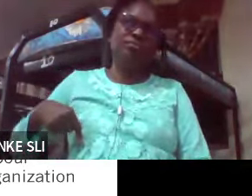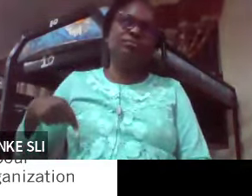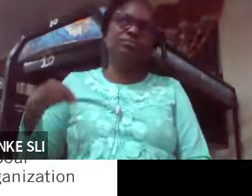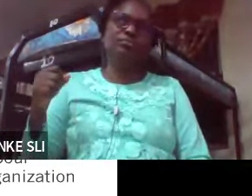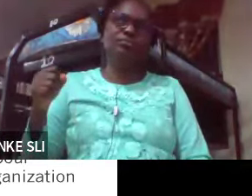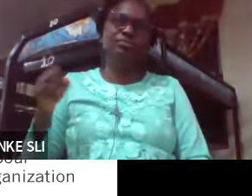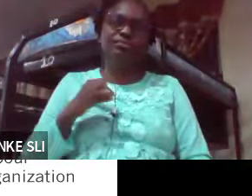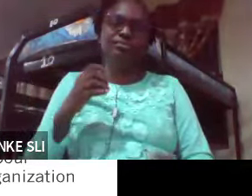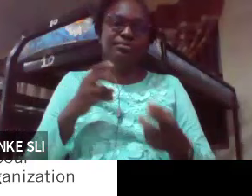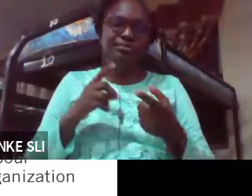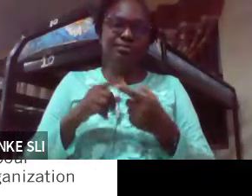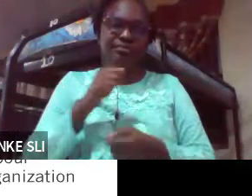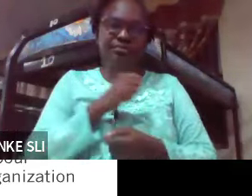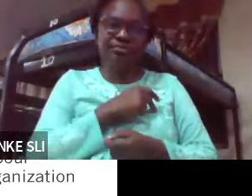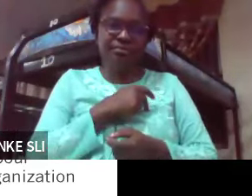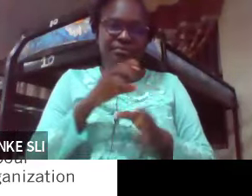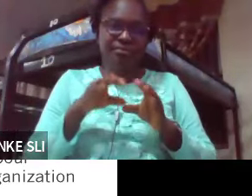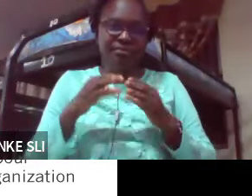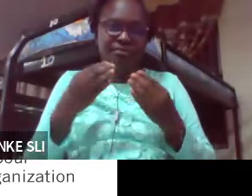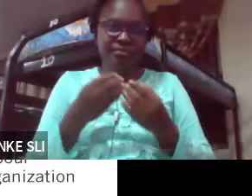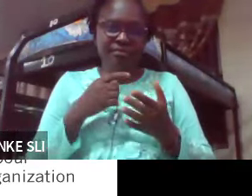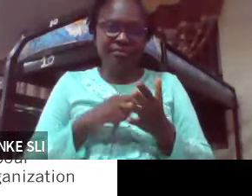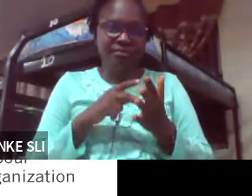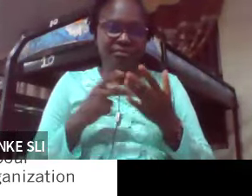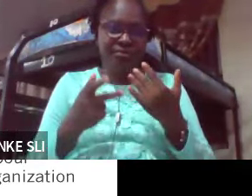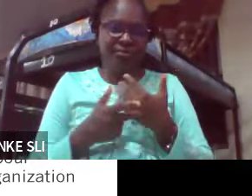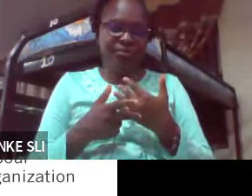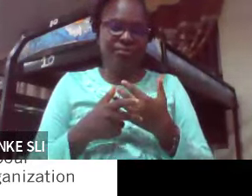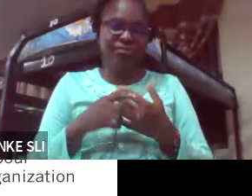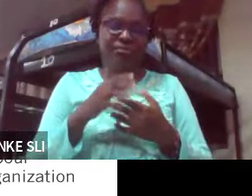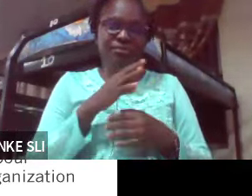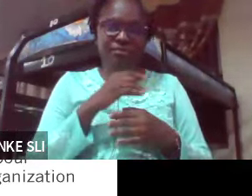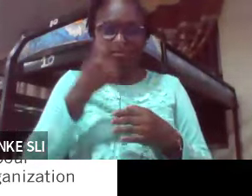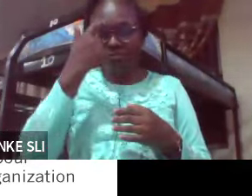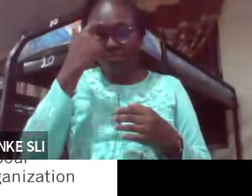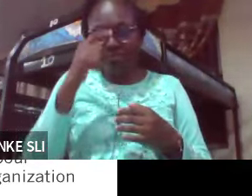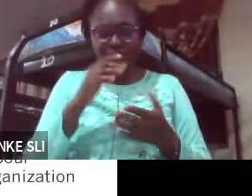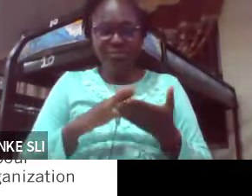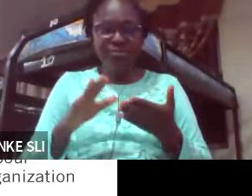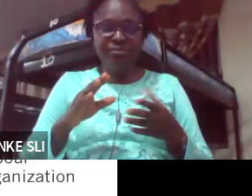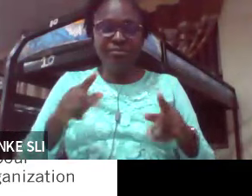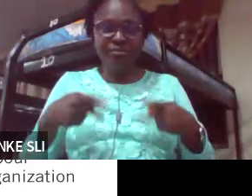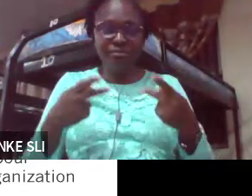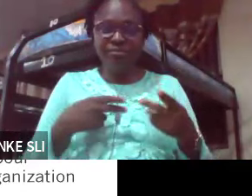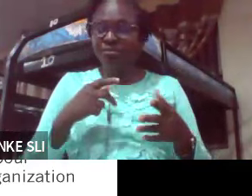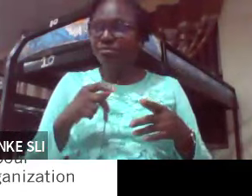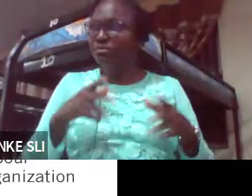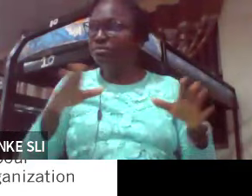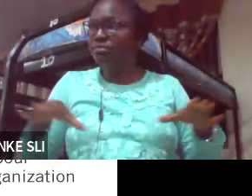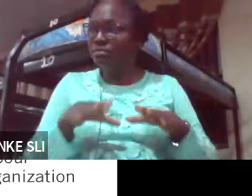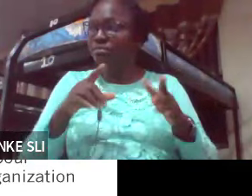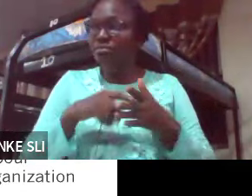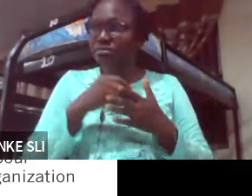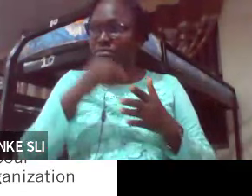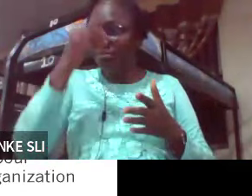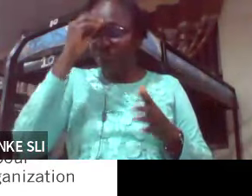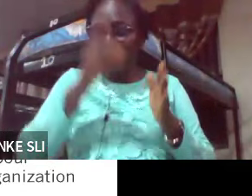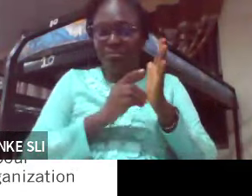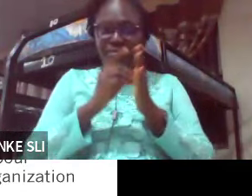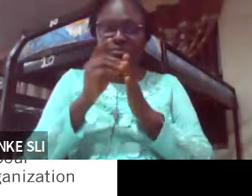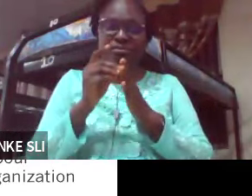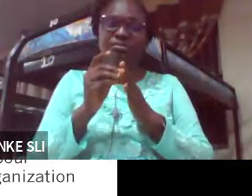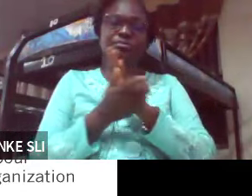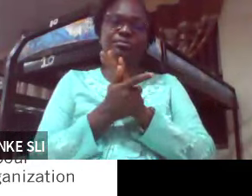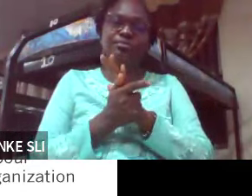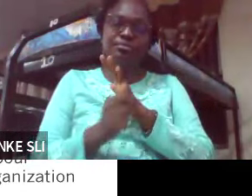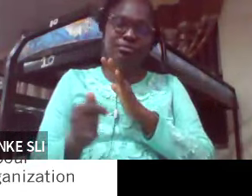Queen Christopher: I want to appreciate the organizers of this program, and for for giving us this platform to to learn and to develop our skills and